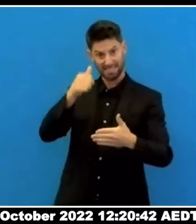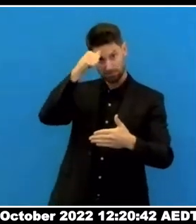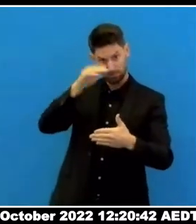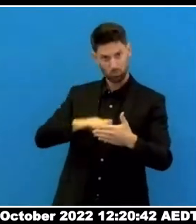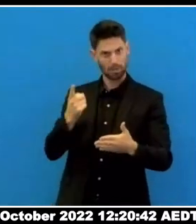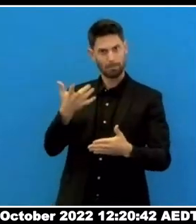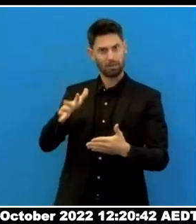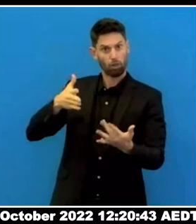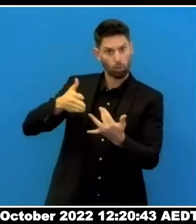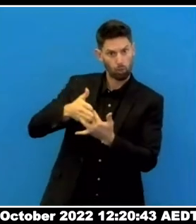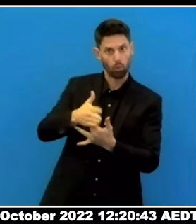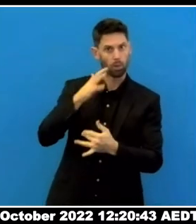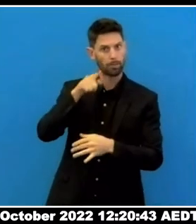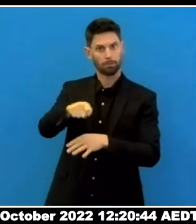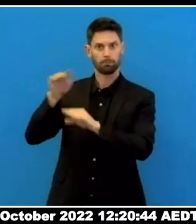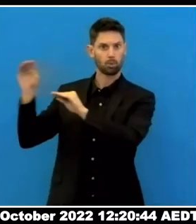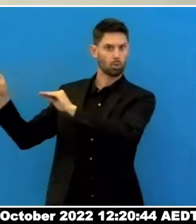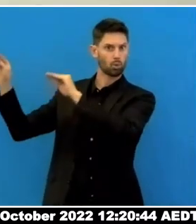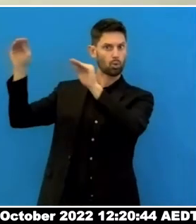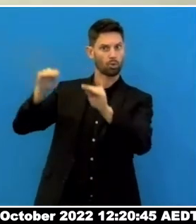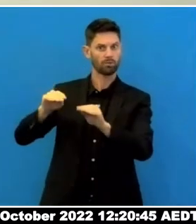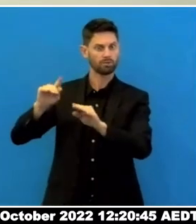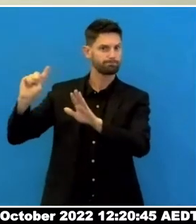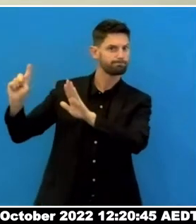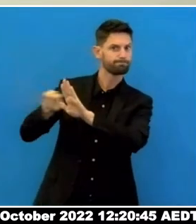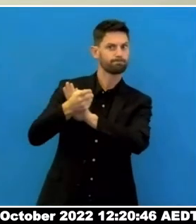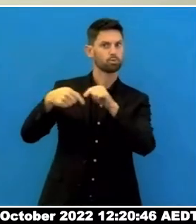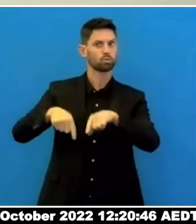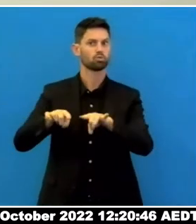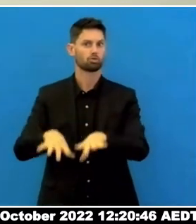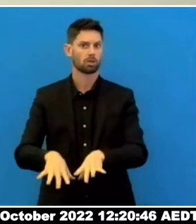I guess we can think of traumatic events you know, and those are the events that occur.